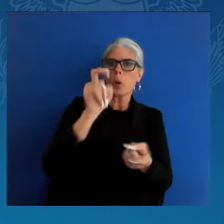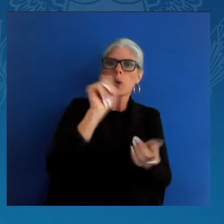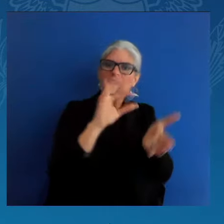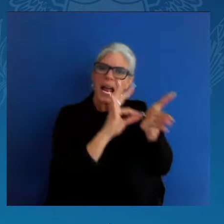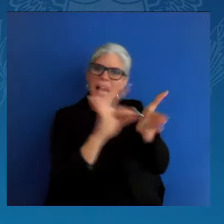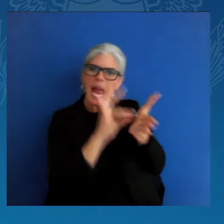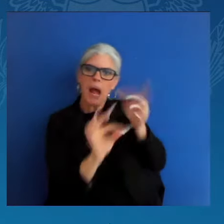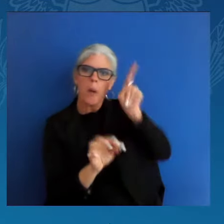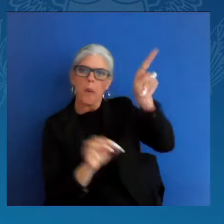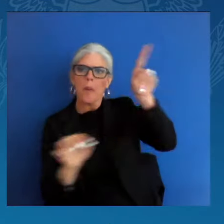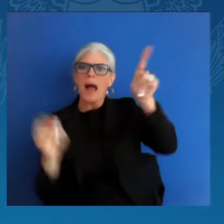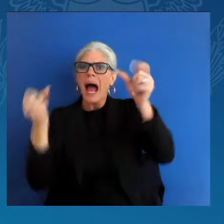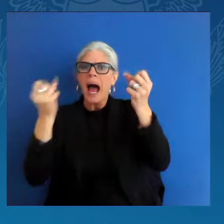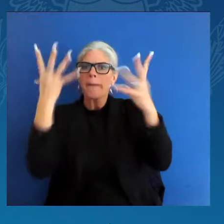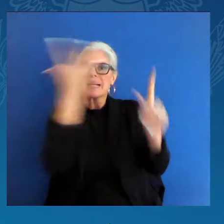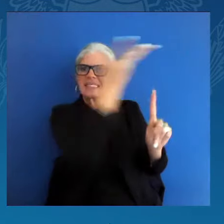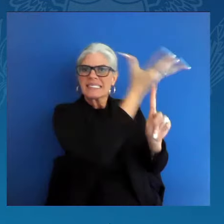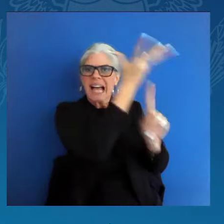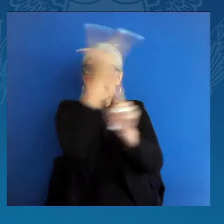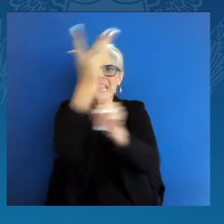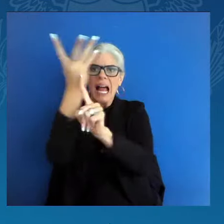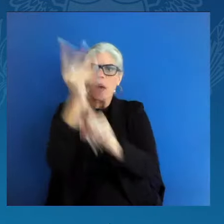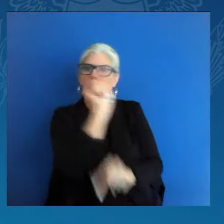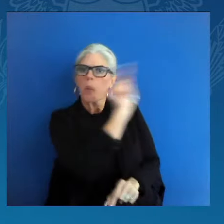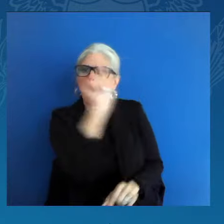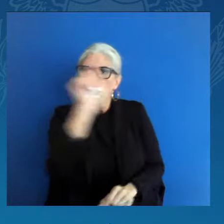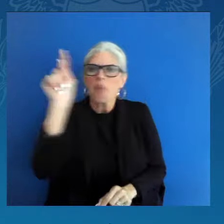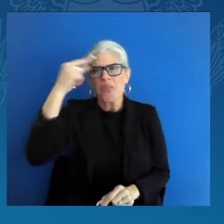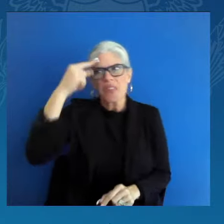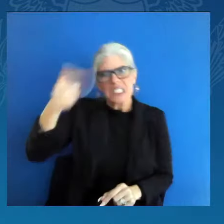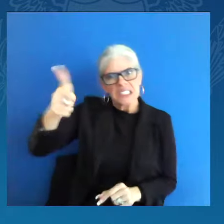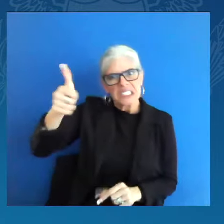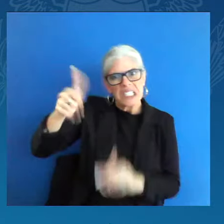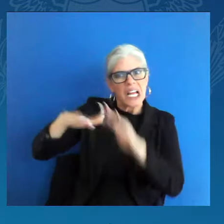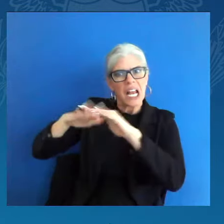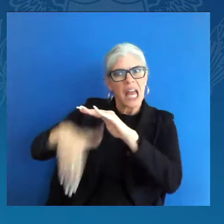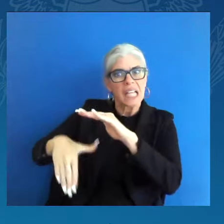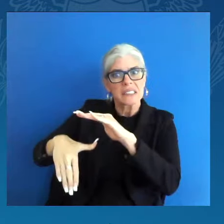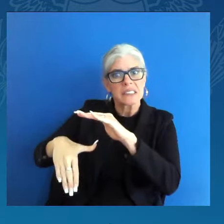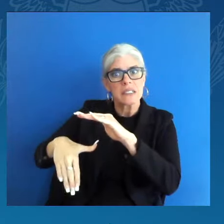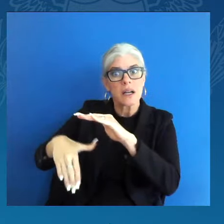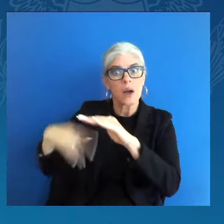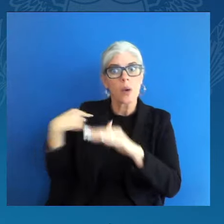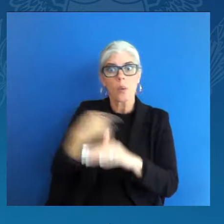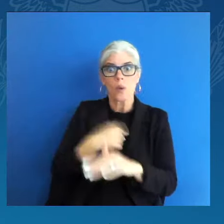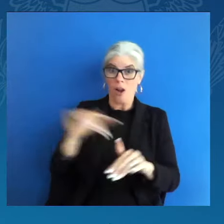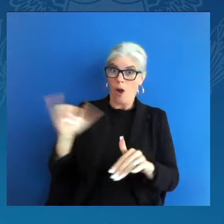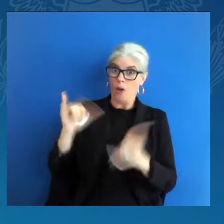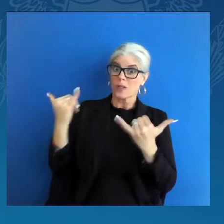and build in years to launch. But now we're also leveraging proliferated constellations